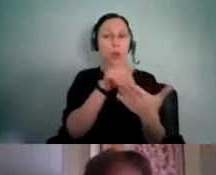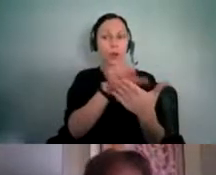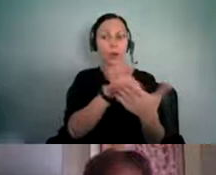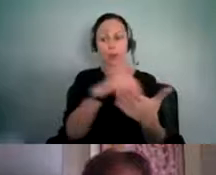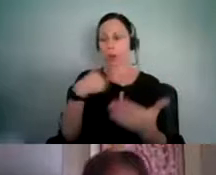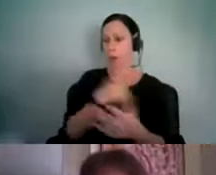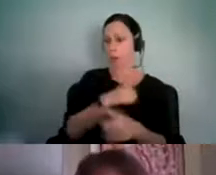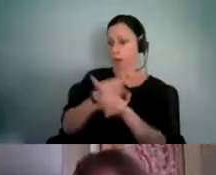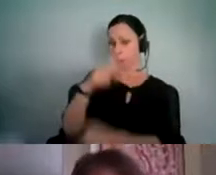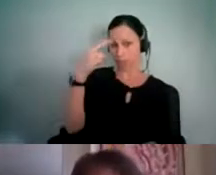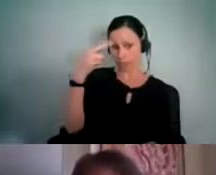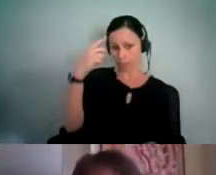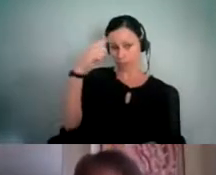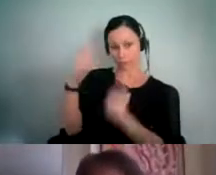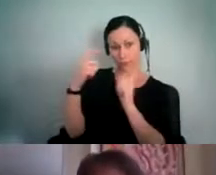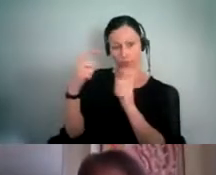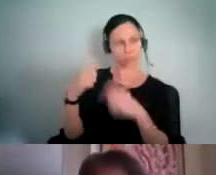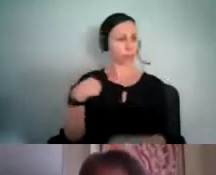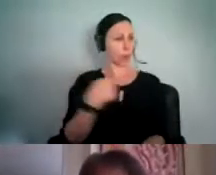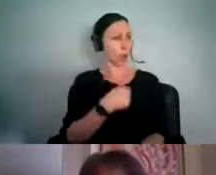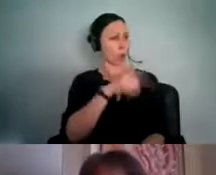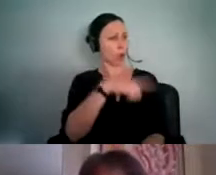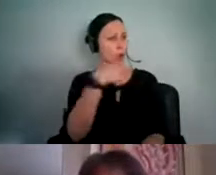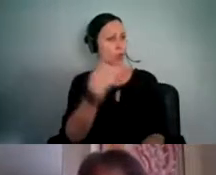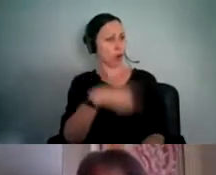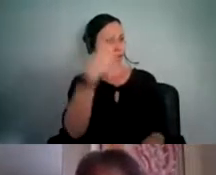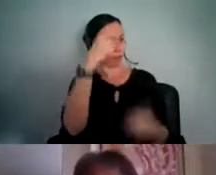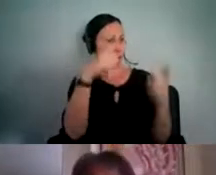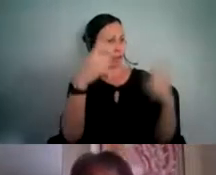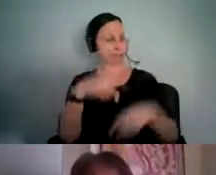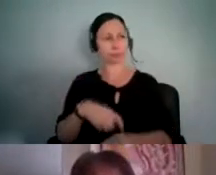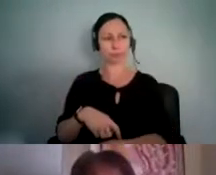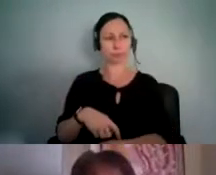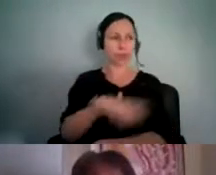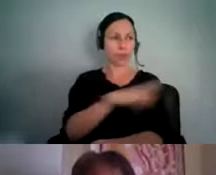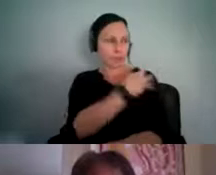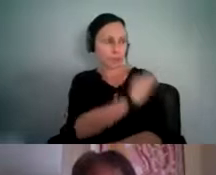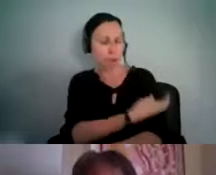or we are in Russia at a festival or in Scotland or where we are, we also meet